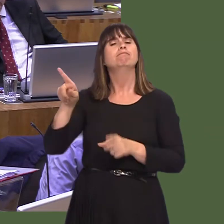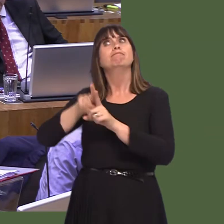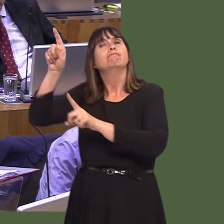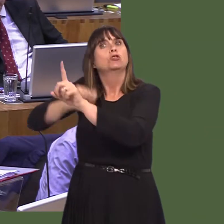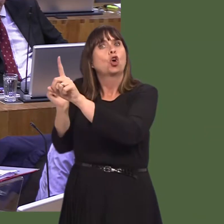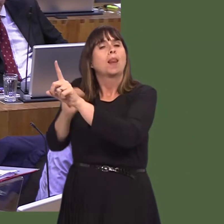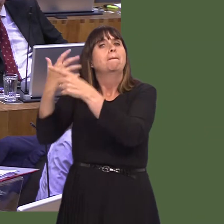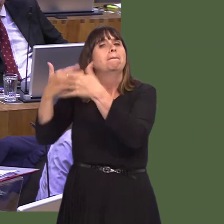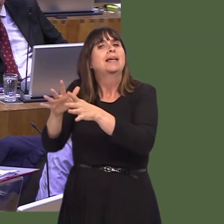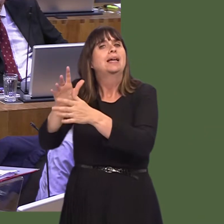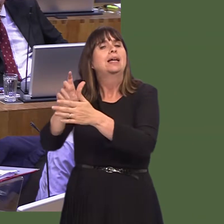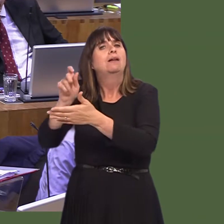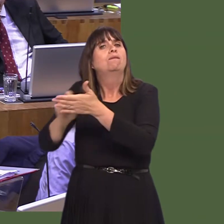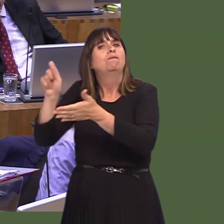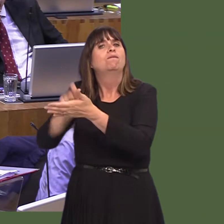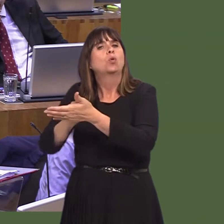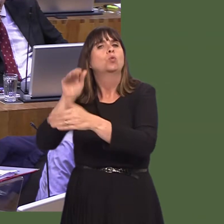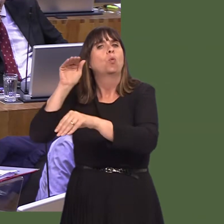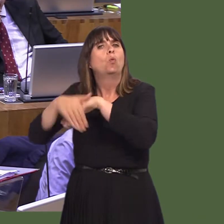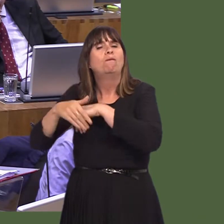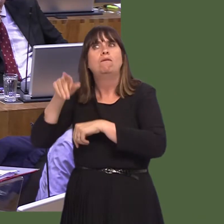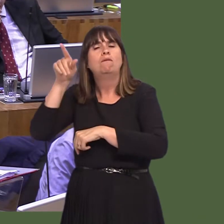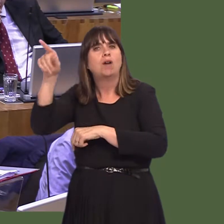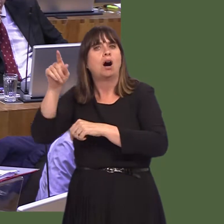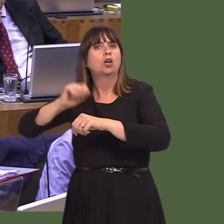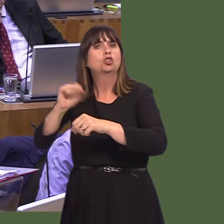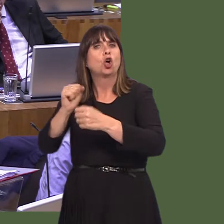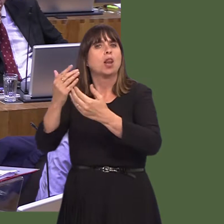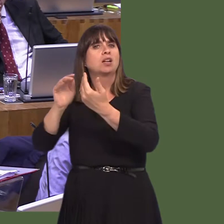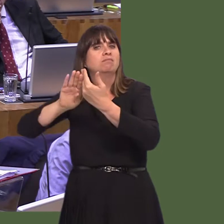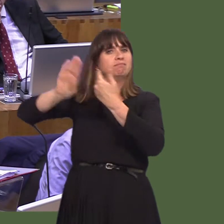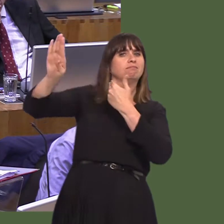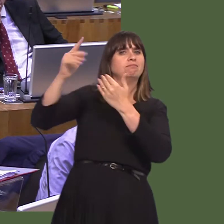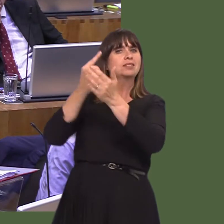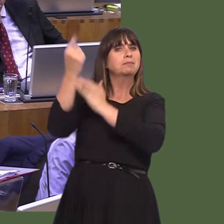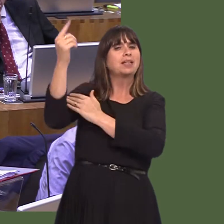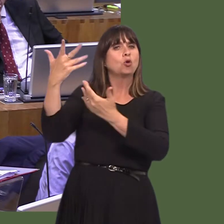where 16 and 17-year-olds were allowed to vote. That precedent having been established, I fail to see why that can't operate in the